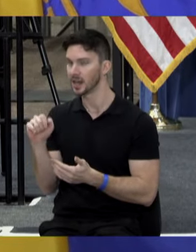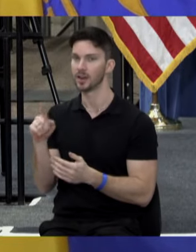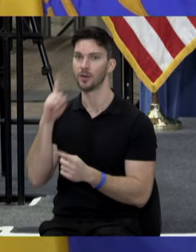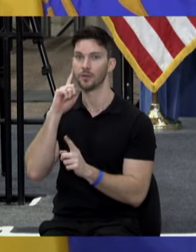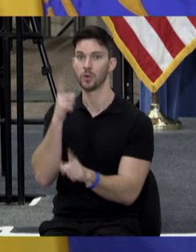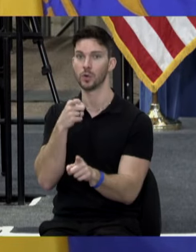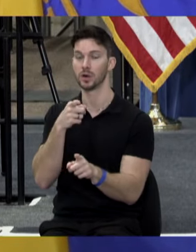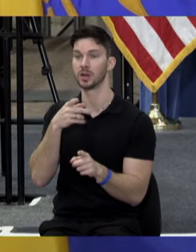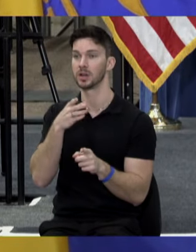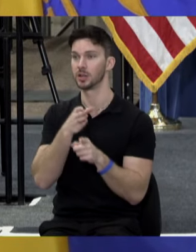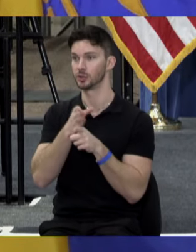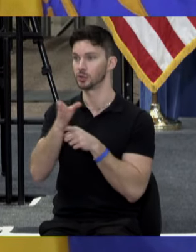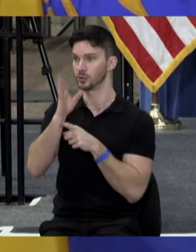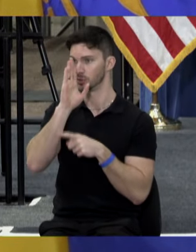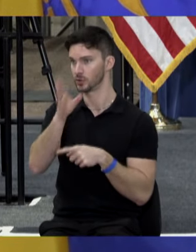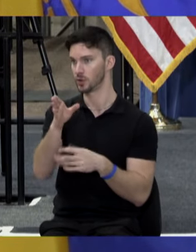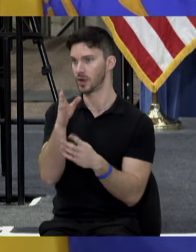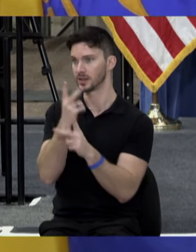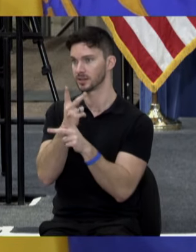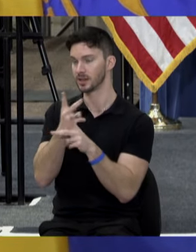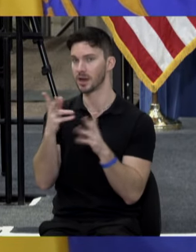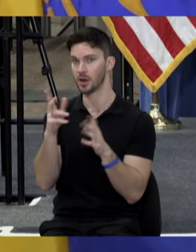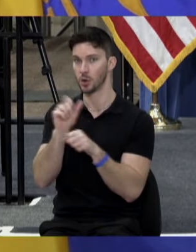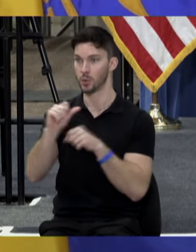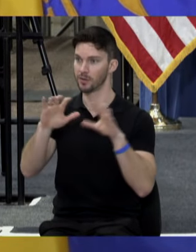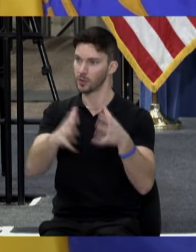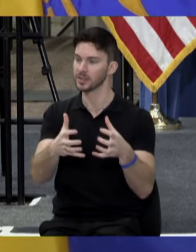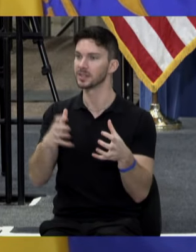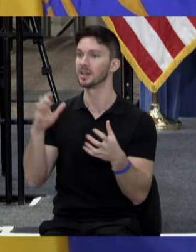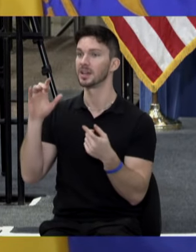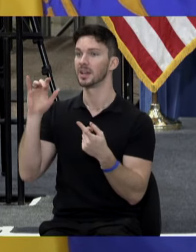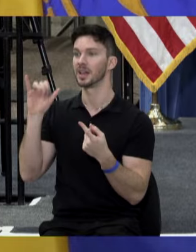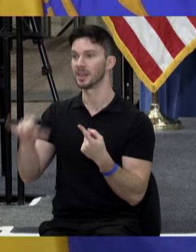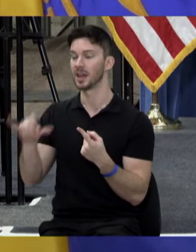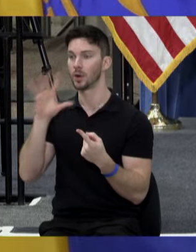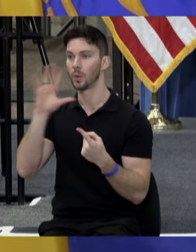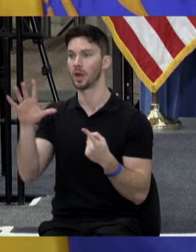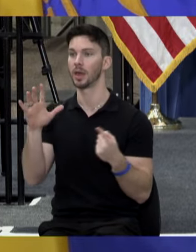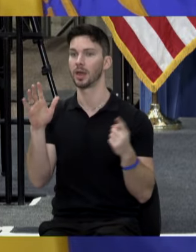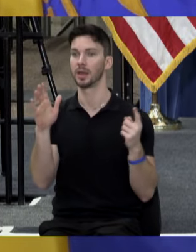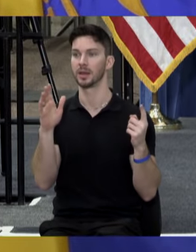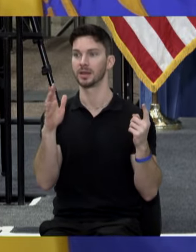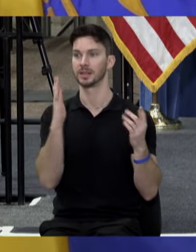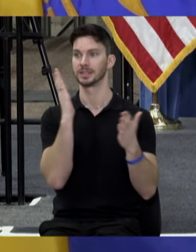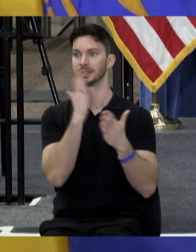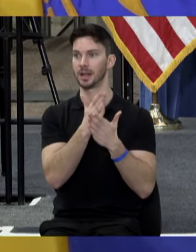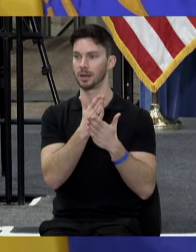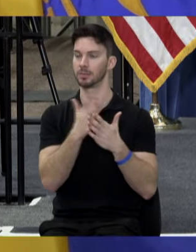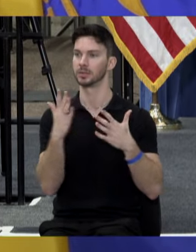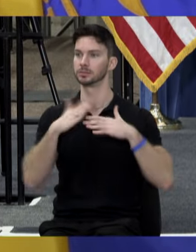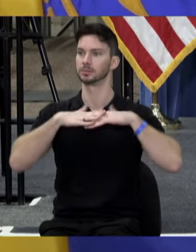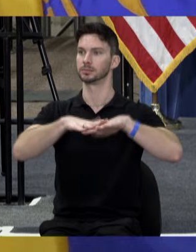ultimately empowers the state to eliminate silos so that all the relevant government agencies can